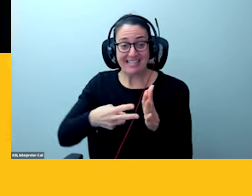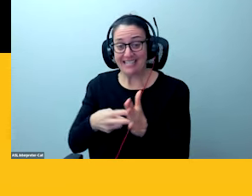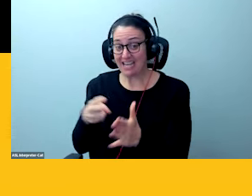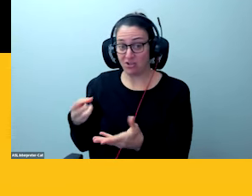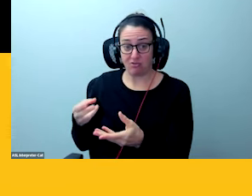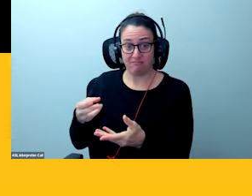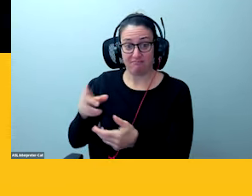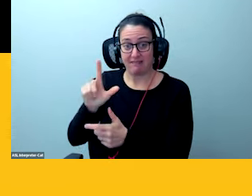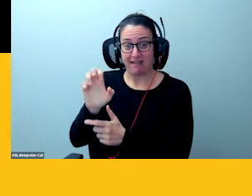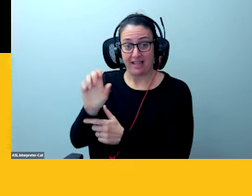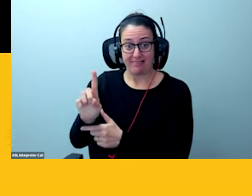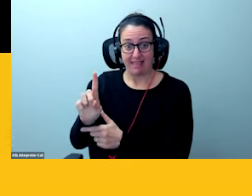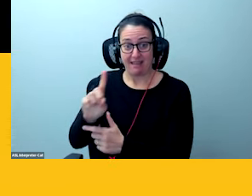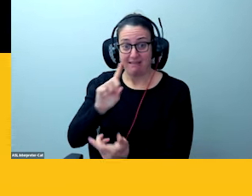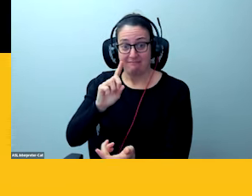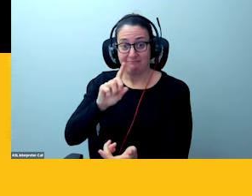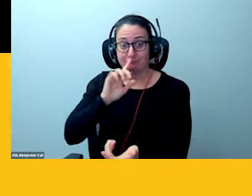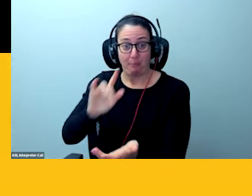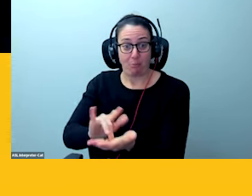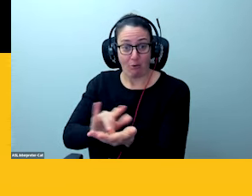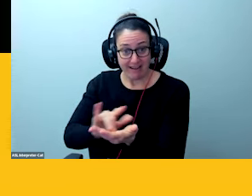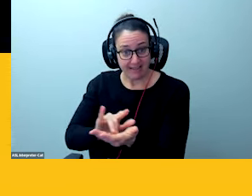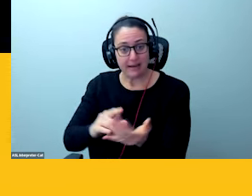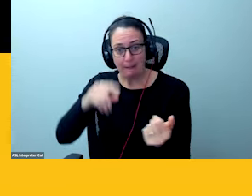of that community through neglect of a majority white kind